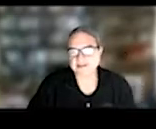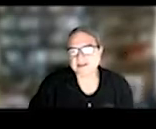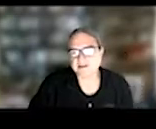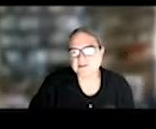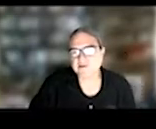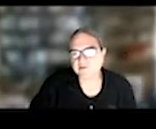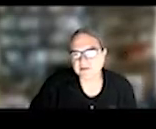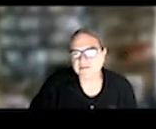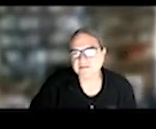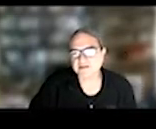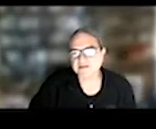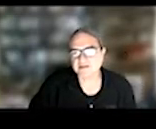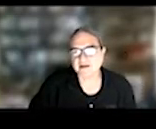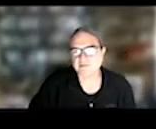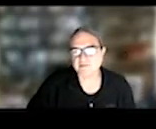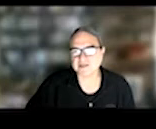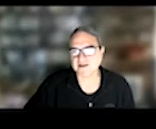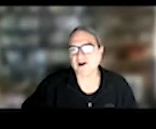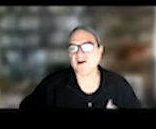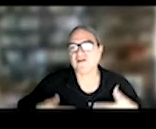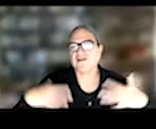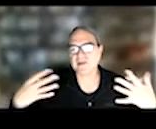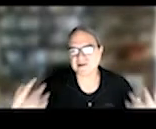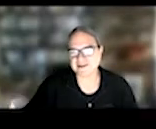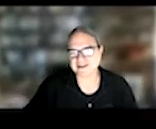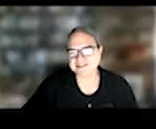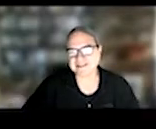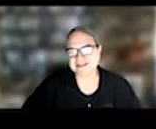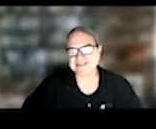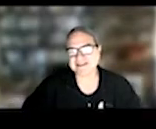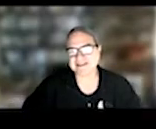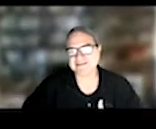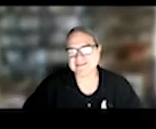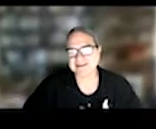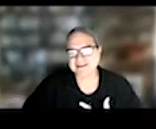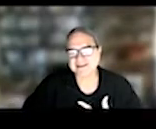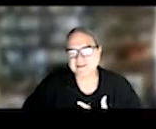Indian Health Service does not represent All American Indians and Alaska natives in